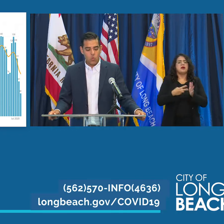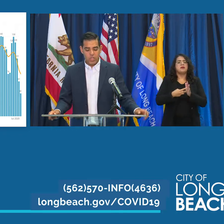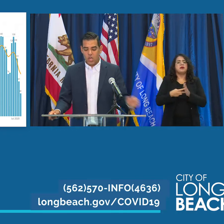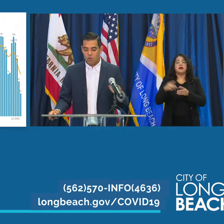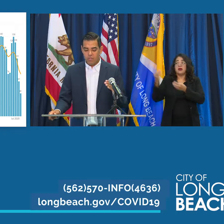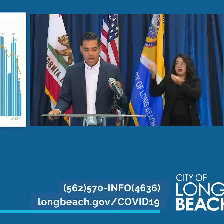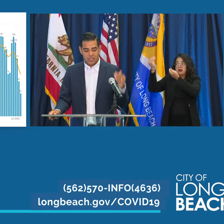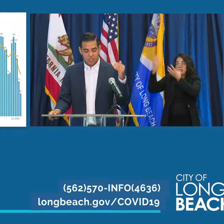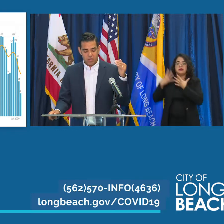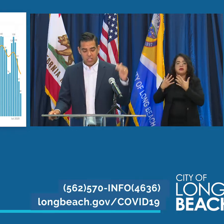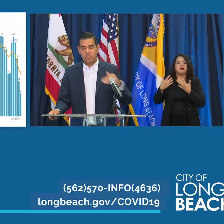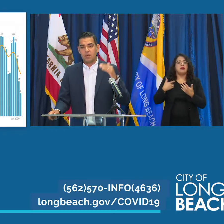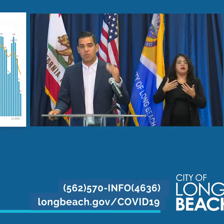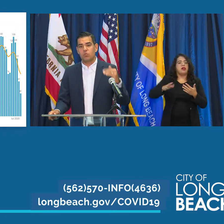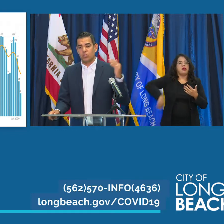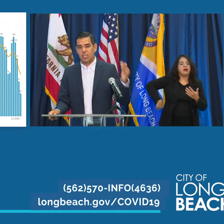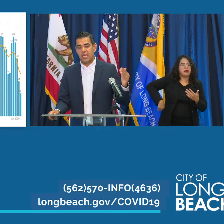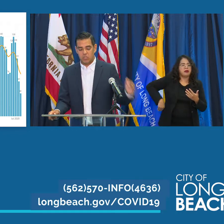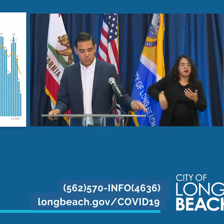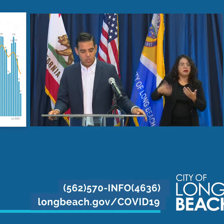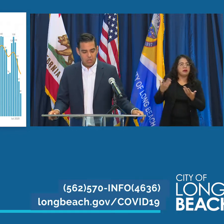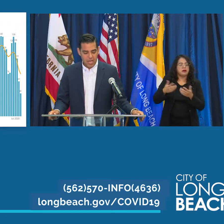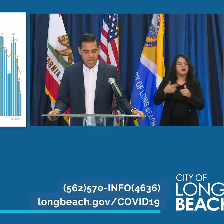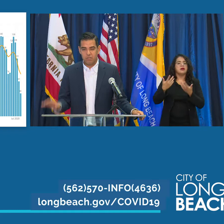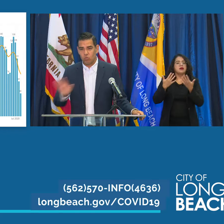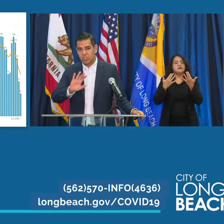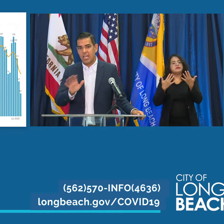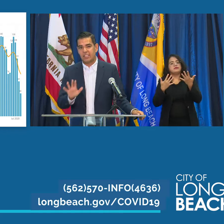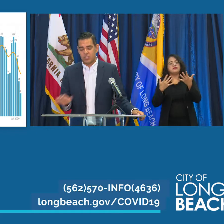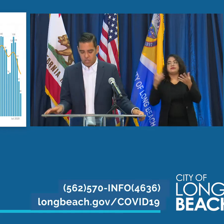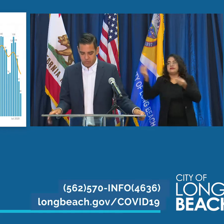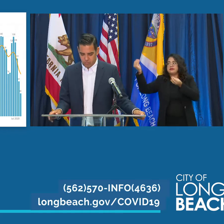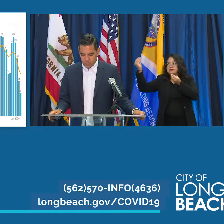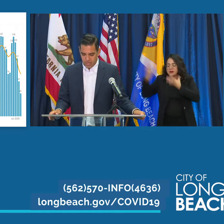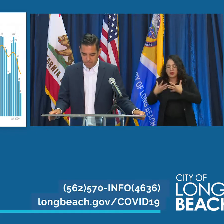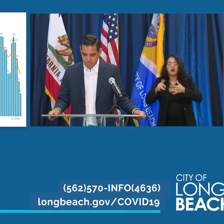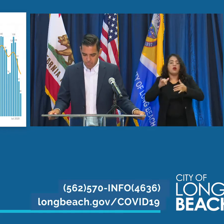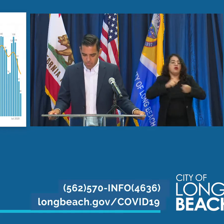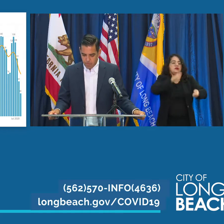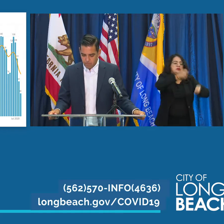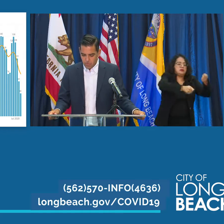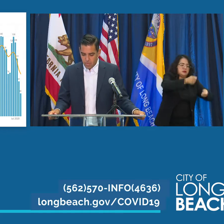we know that these numbers will change and will slightly adjust over time.